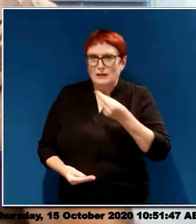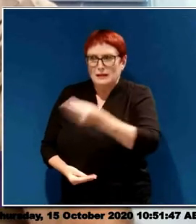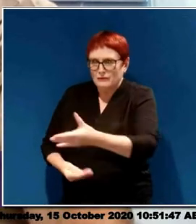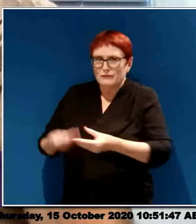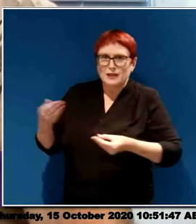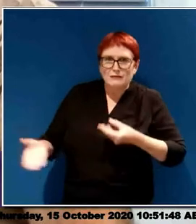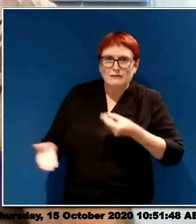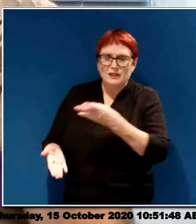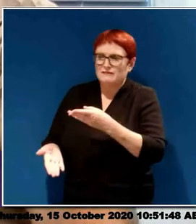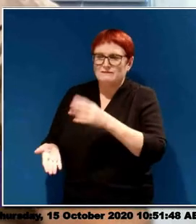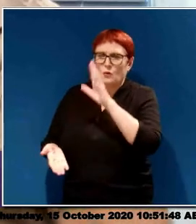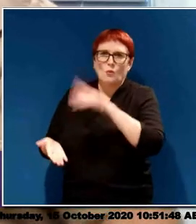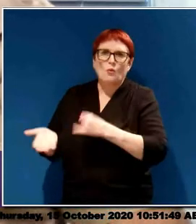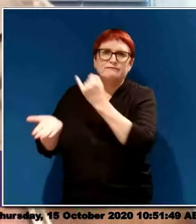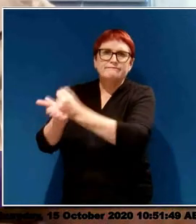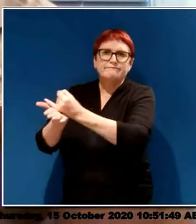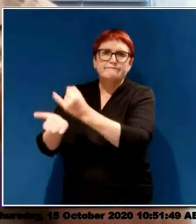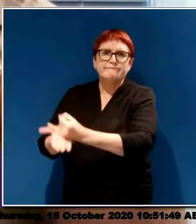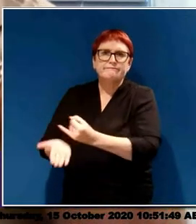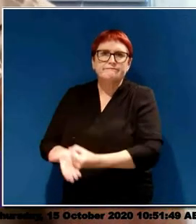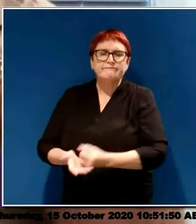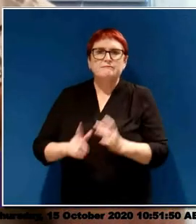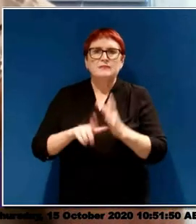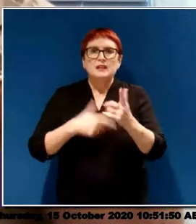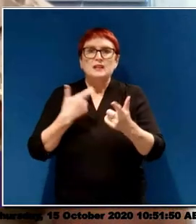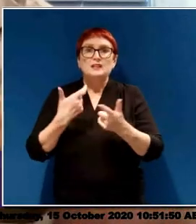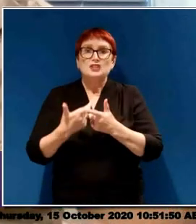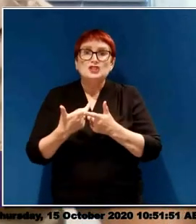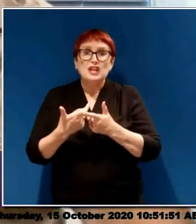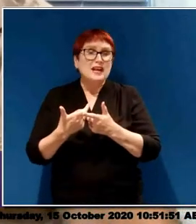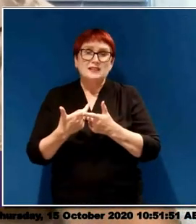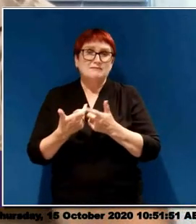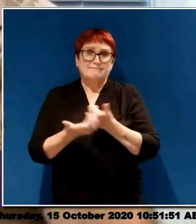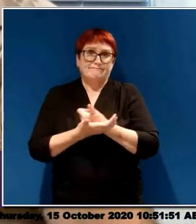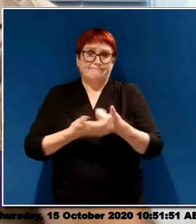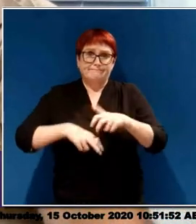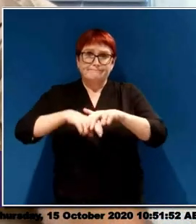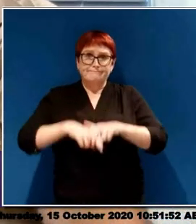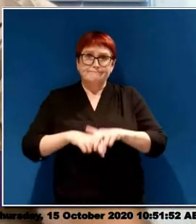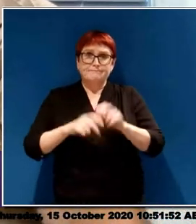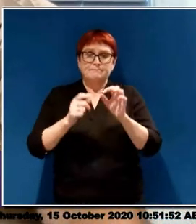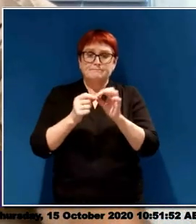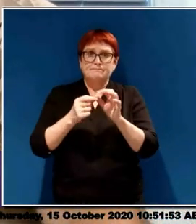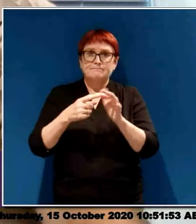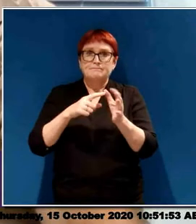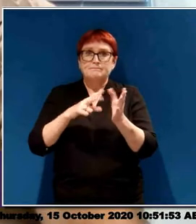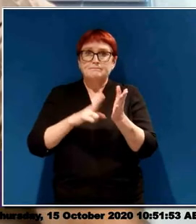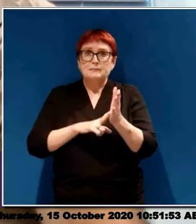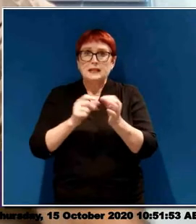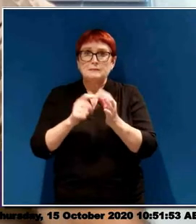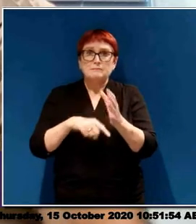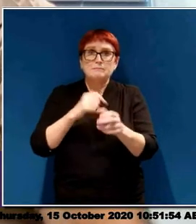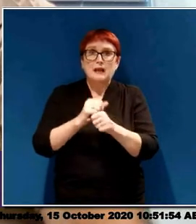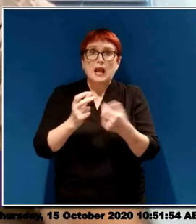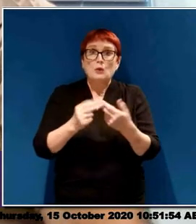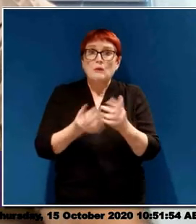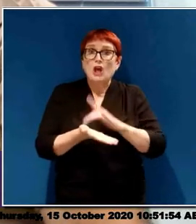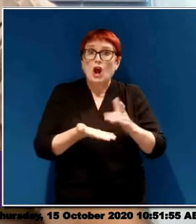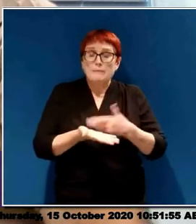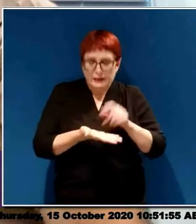Jack spent a lot of time on a beanbag in the corner of the classroom playing games on his iPad, and I questioned that once, and said